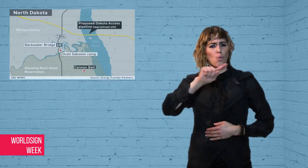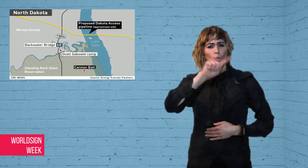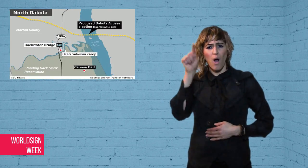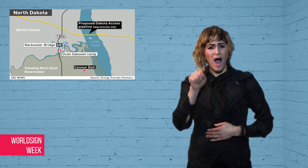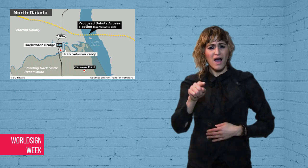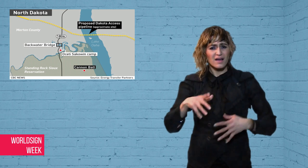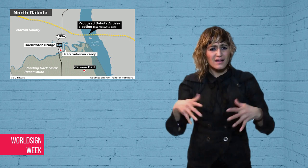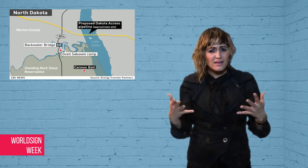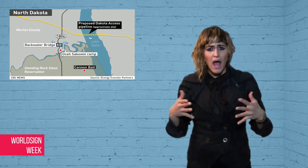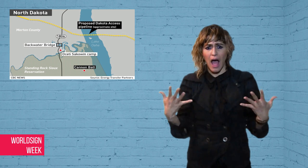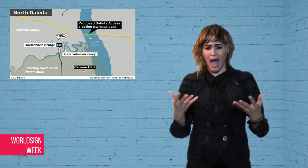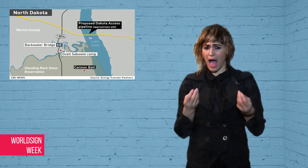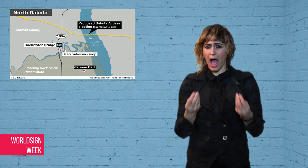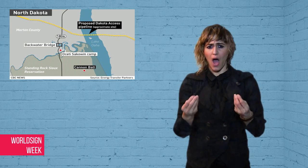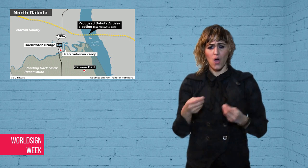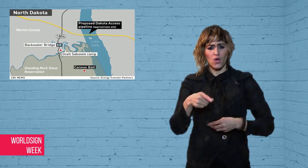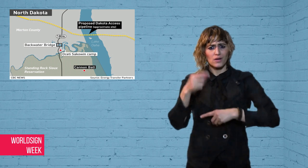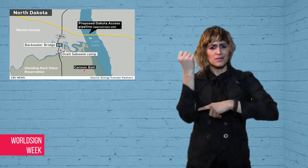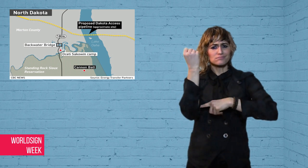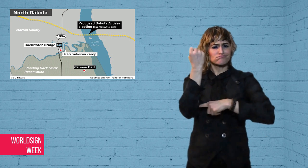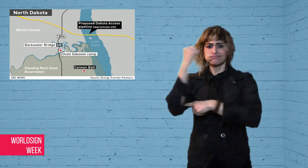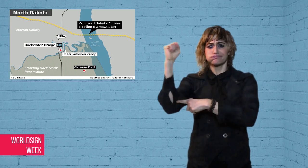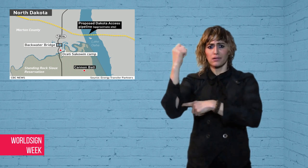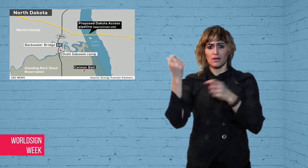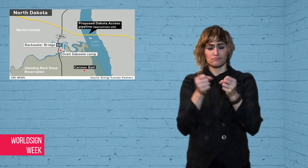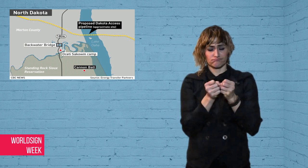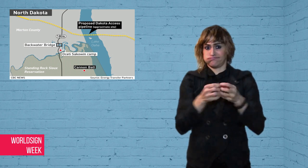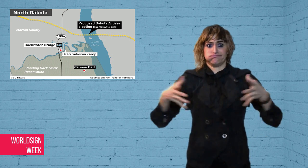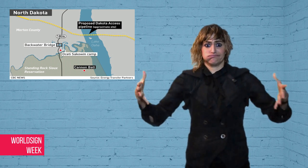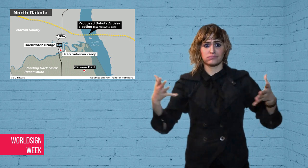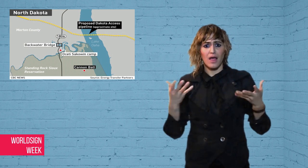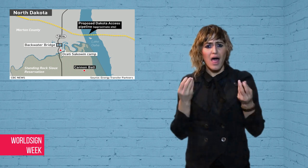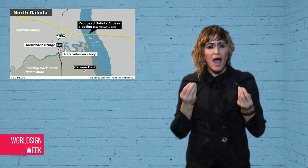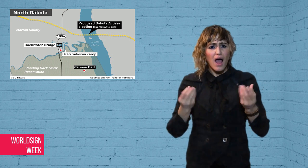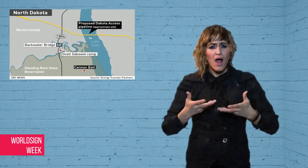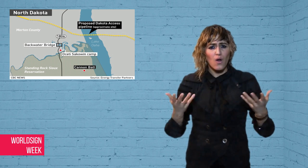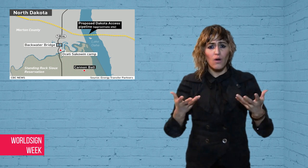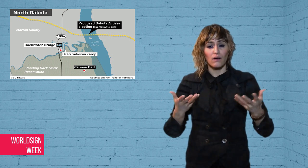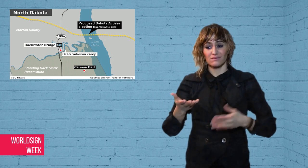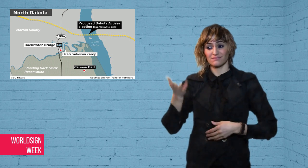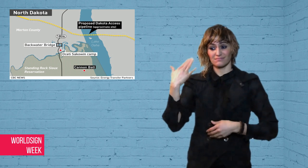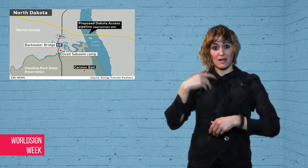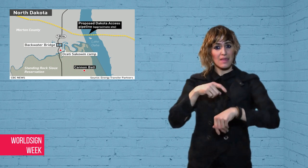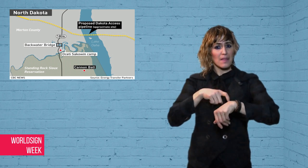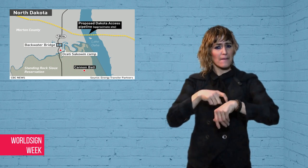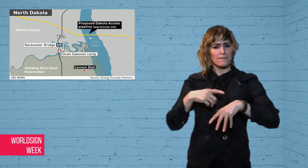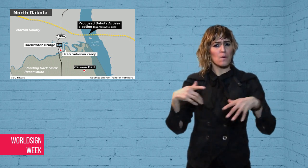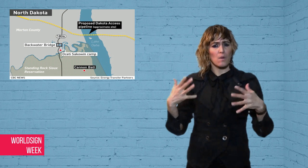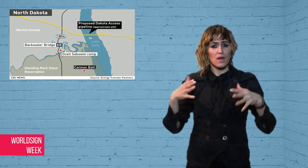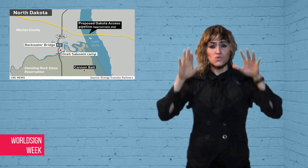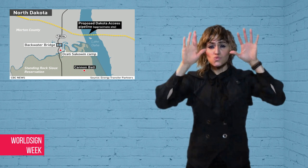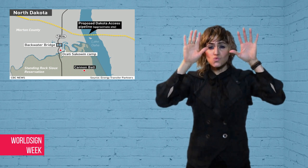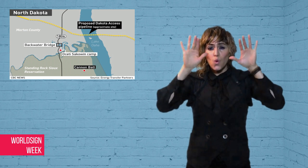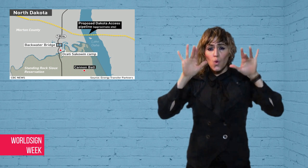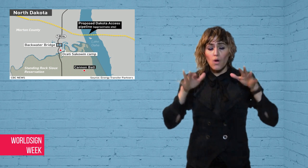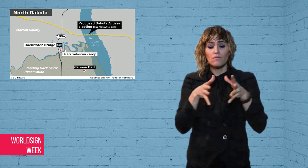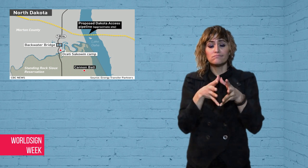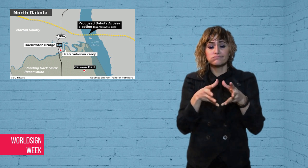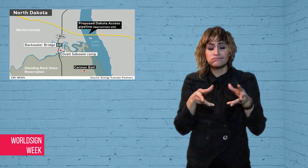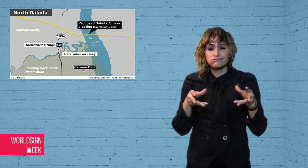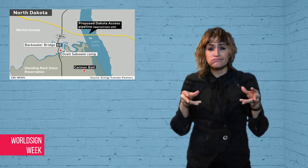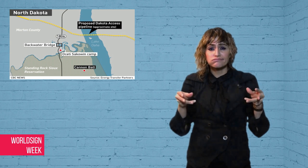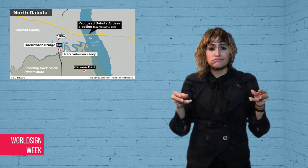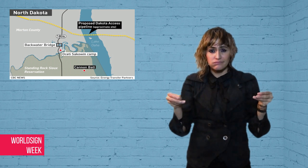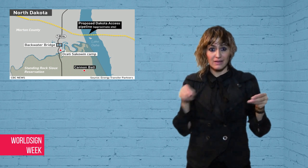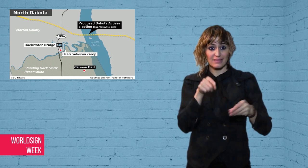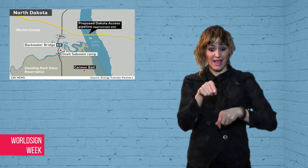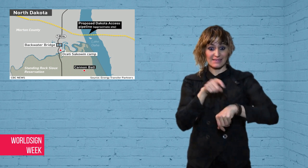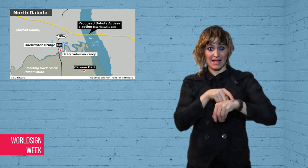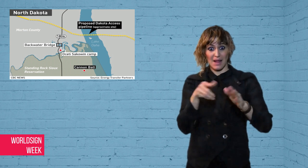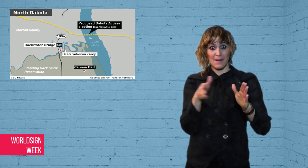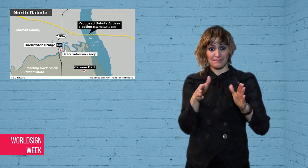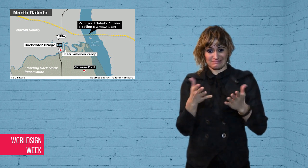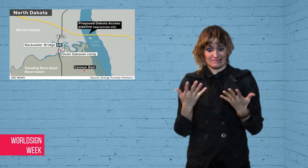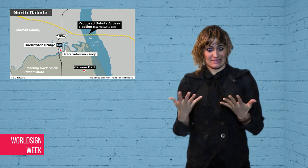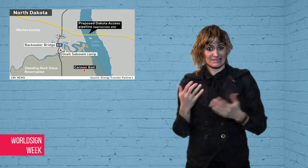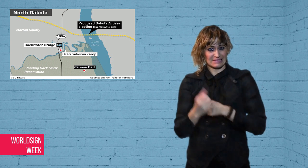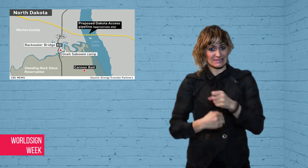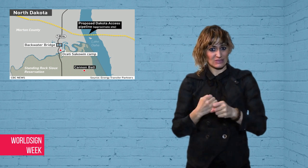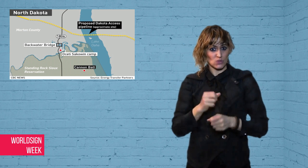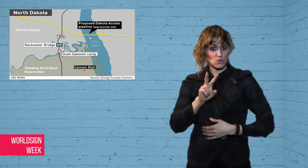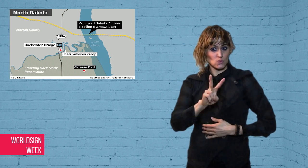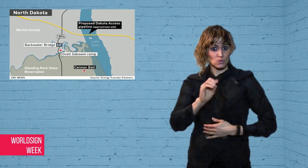Why and how the protest happened: in the